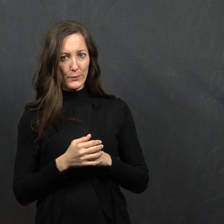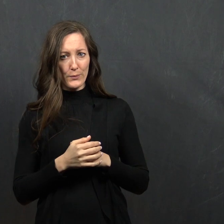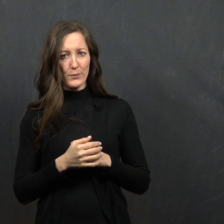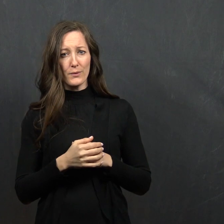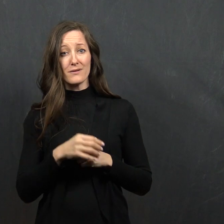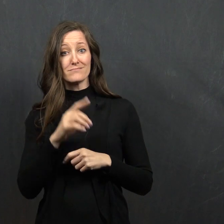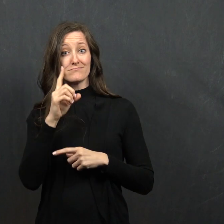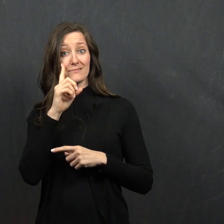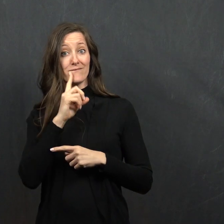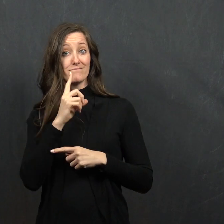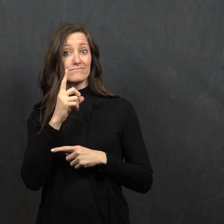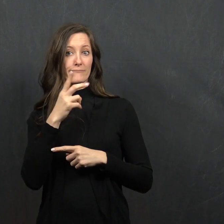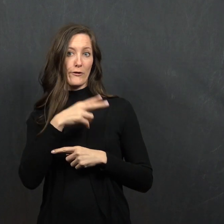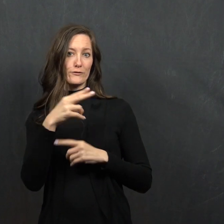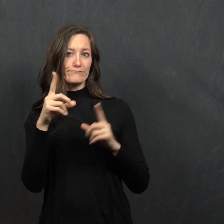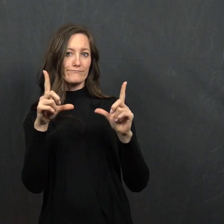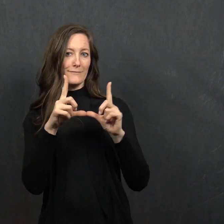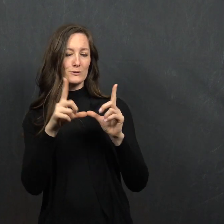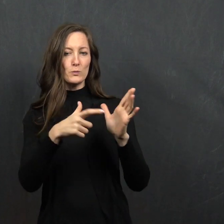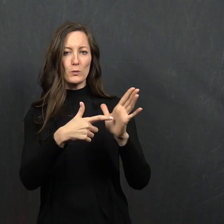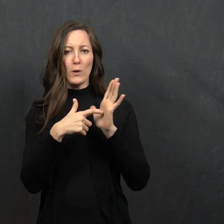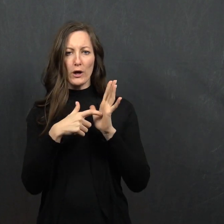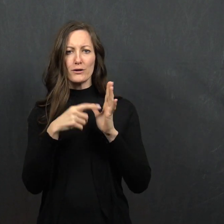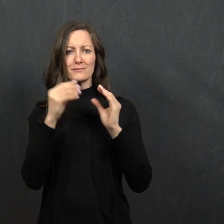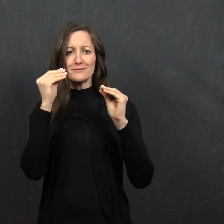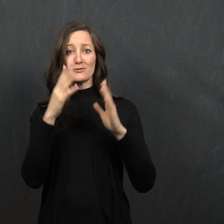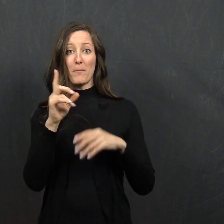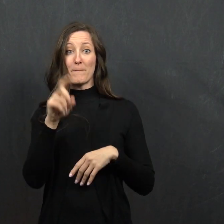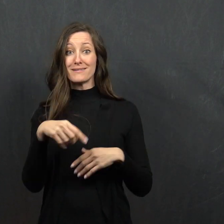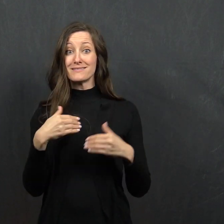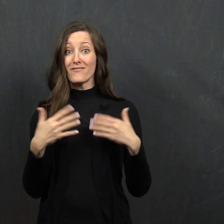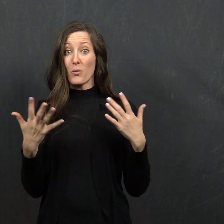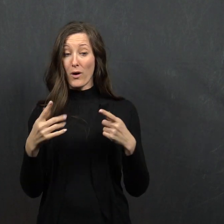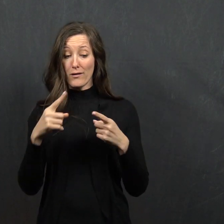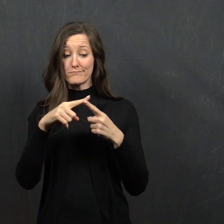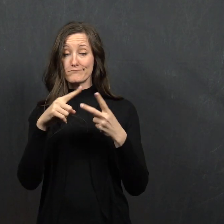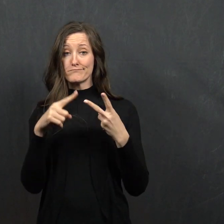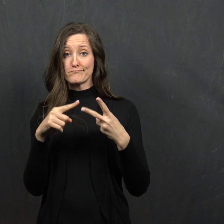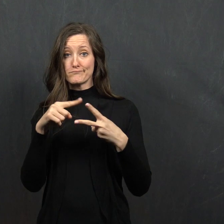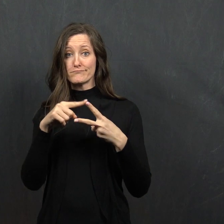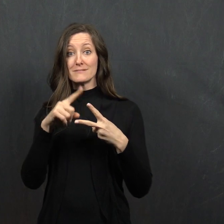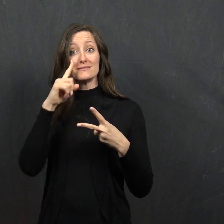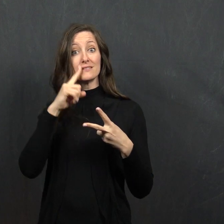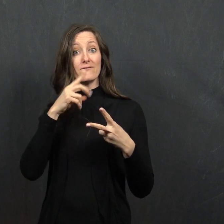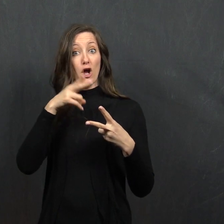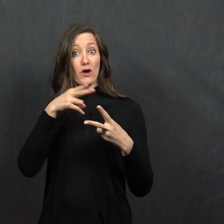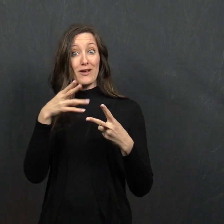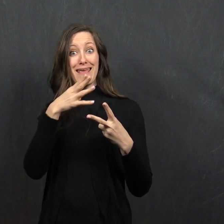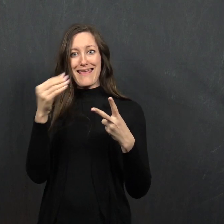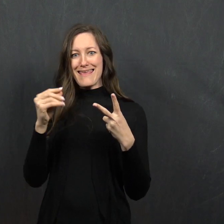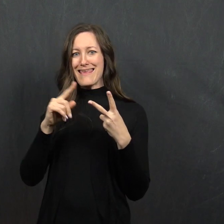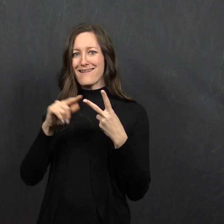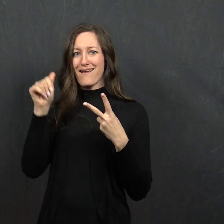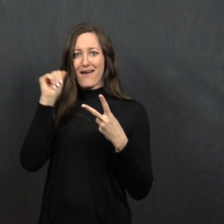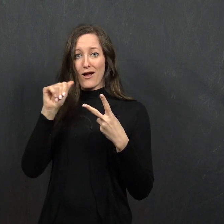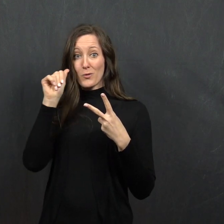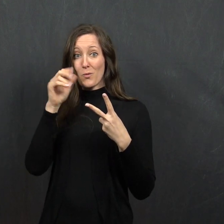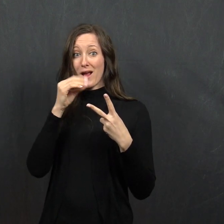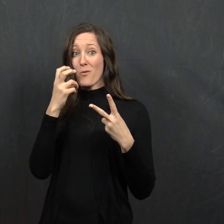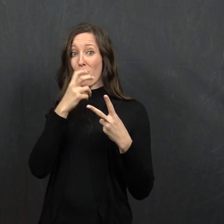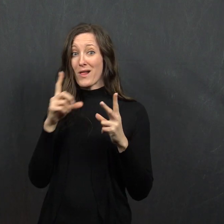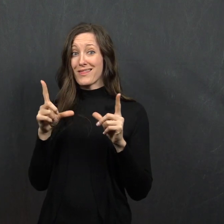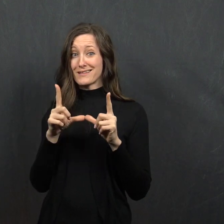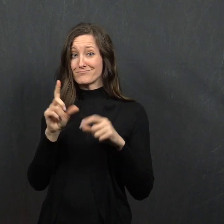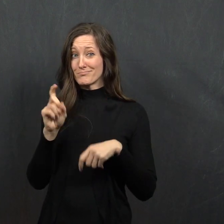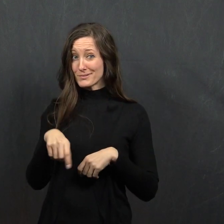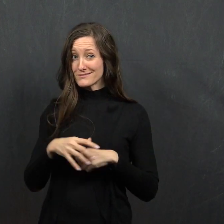The D/HH licensing includes teachers with D/HH license and teachers with Auditory/Oral license.